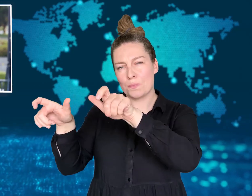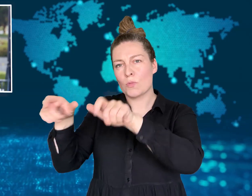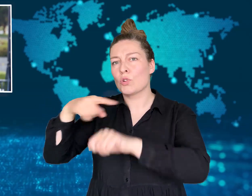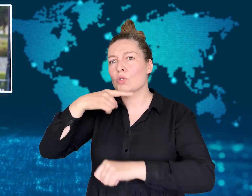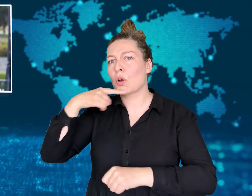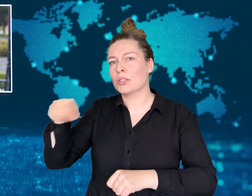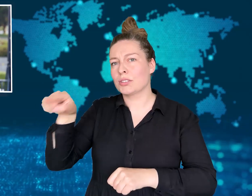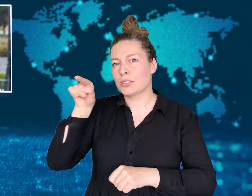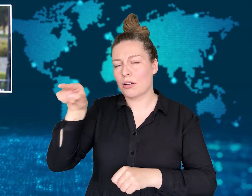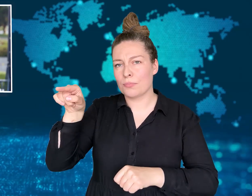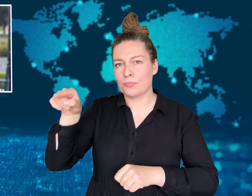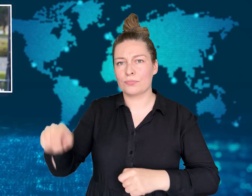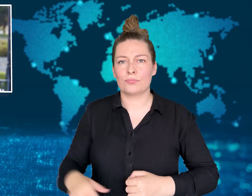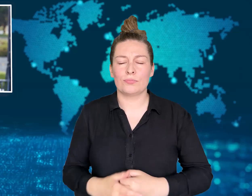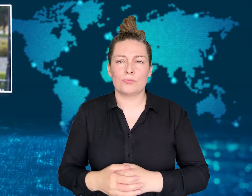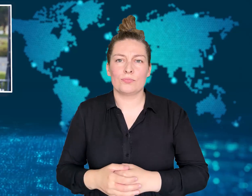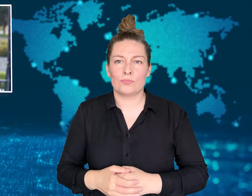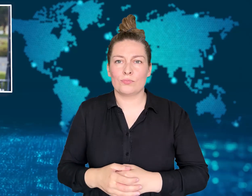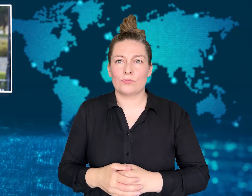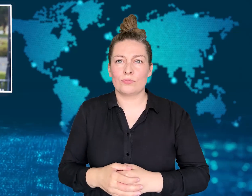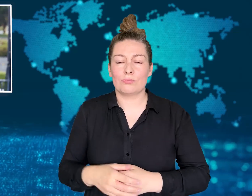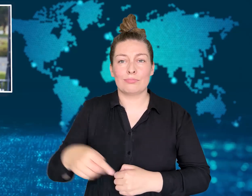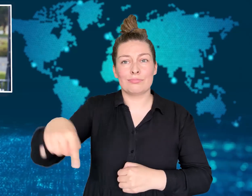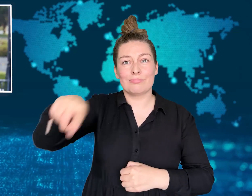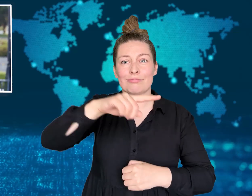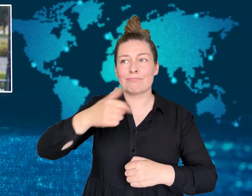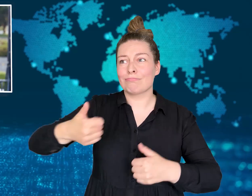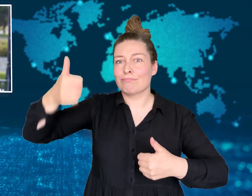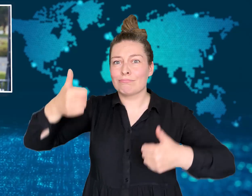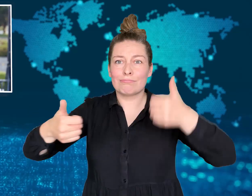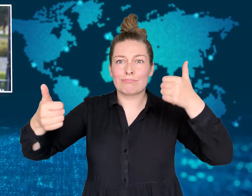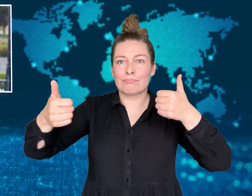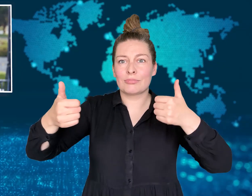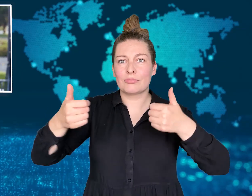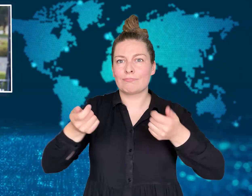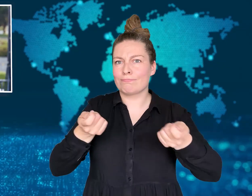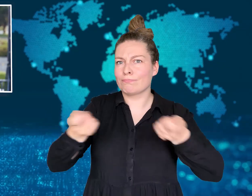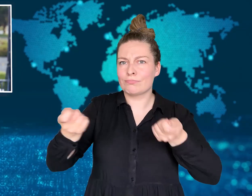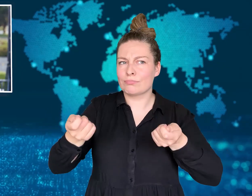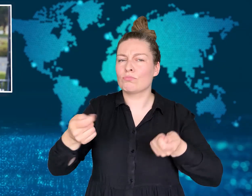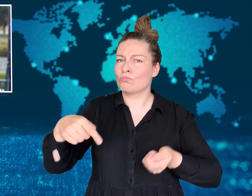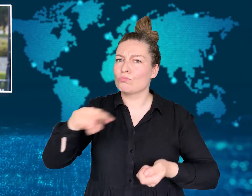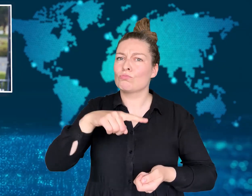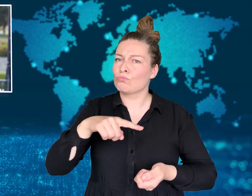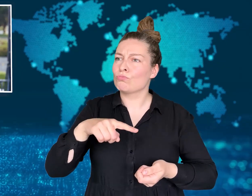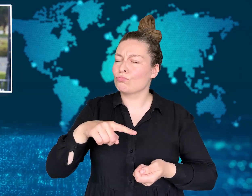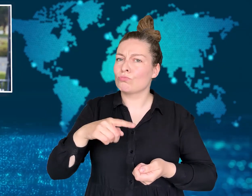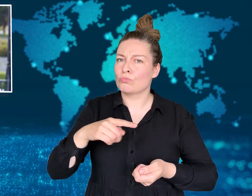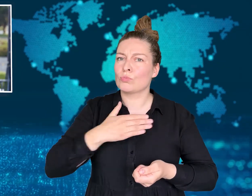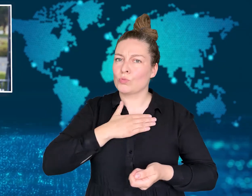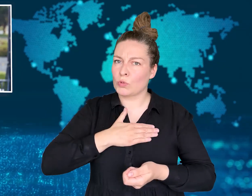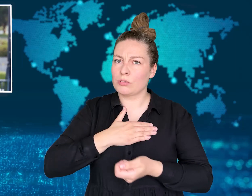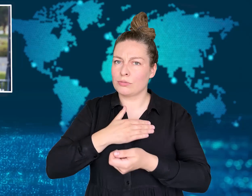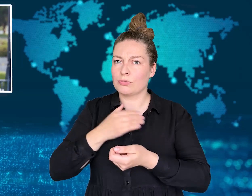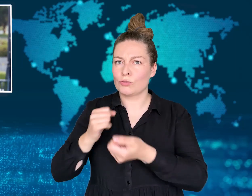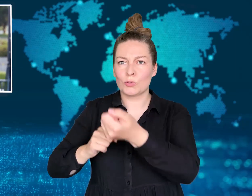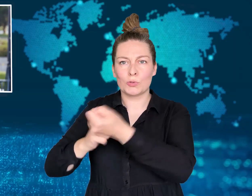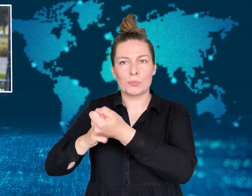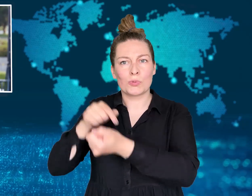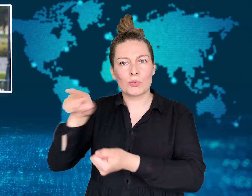tougher sanctions against Russia.